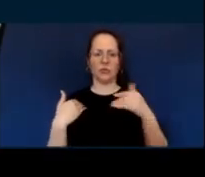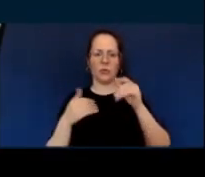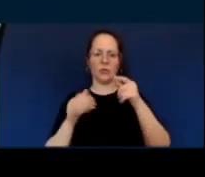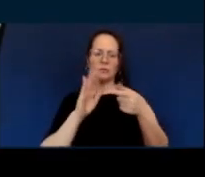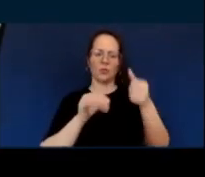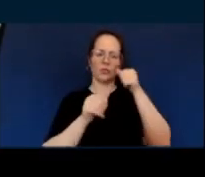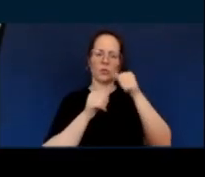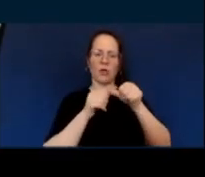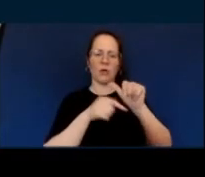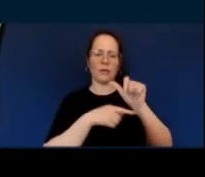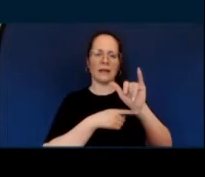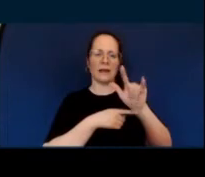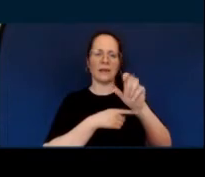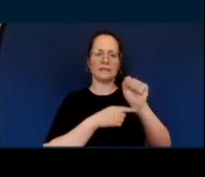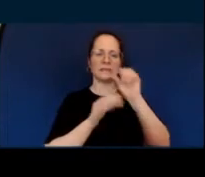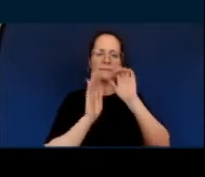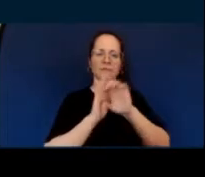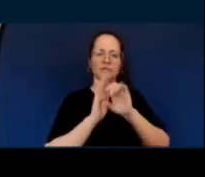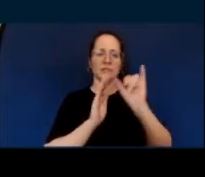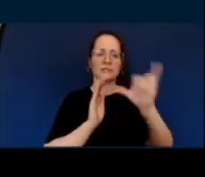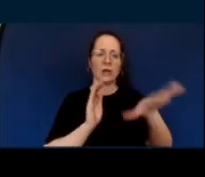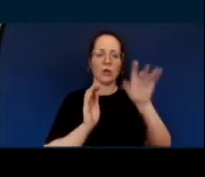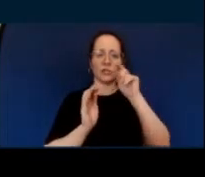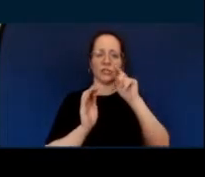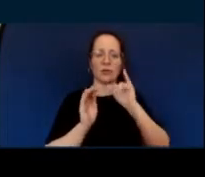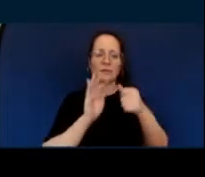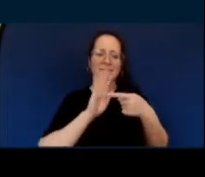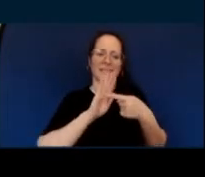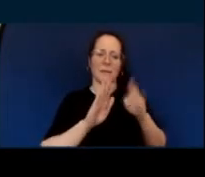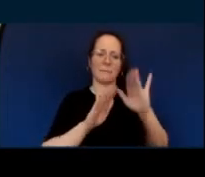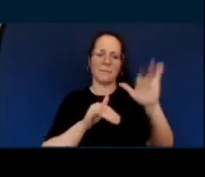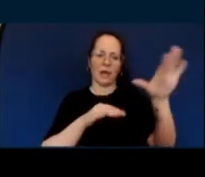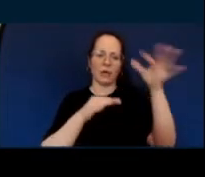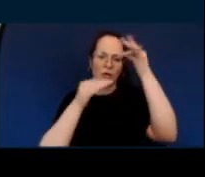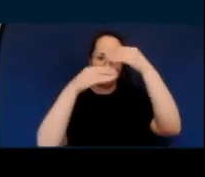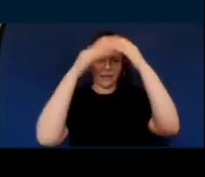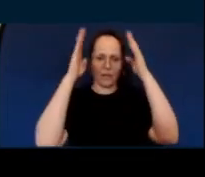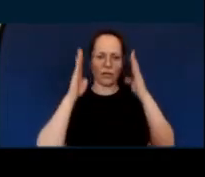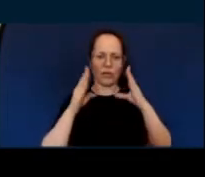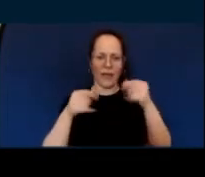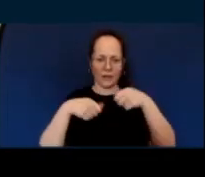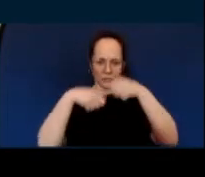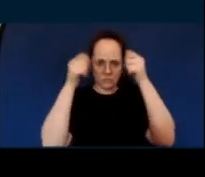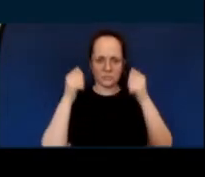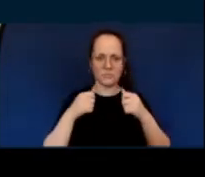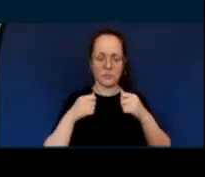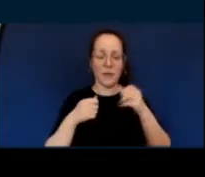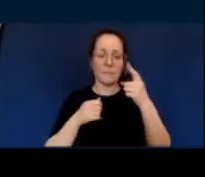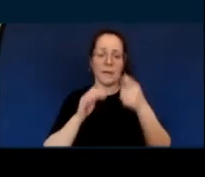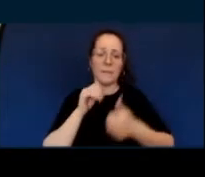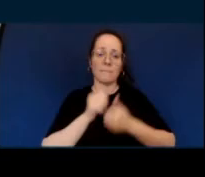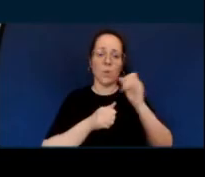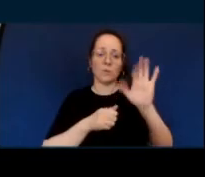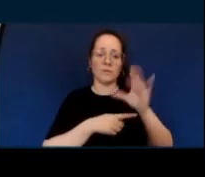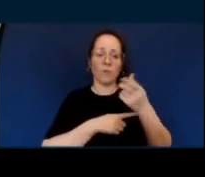GENDER IS INDICATED BY HER HIGH DRESS, ALTHOUGH MANY ORGANS ARE LABELED AS POTENTIAL ILLNESS OF